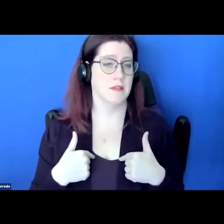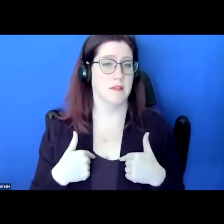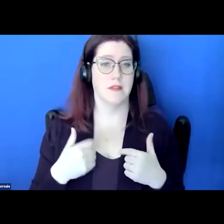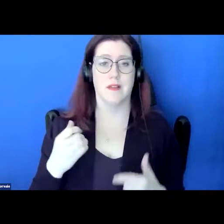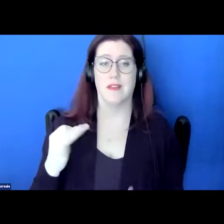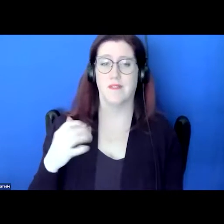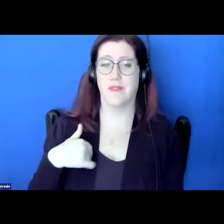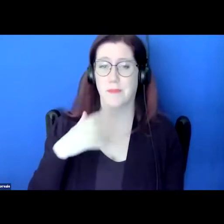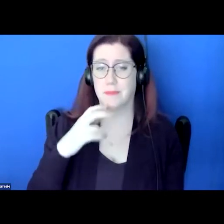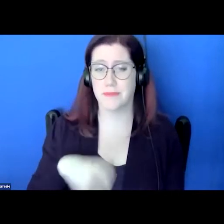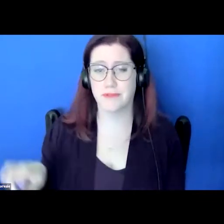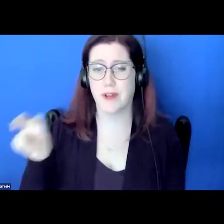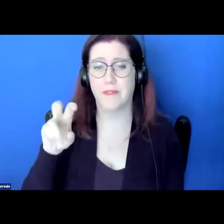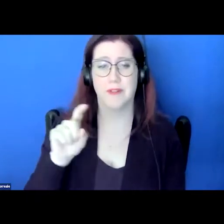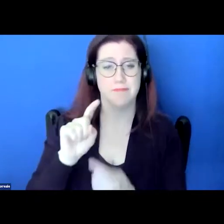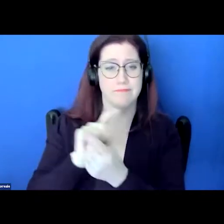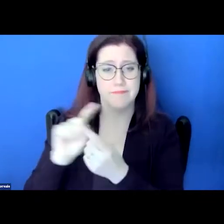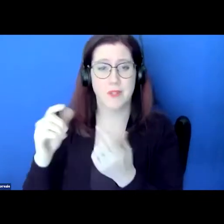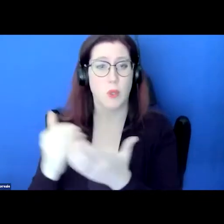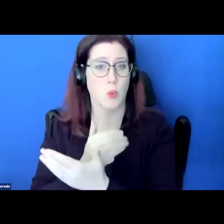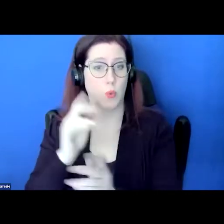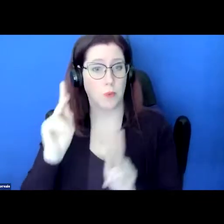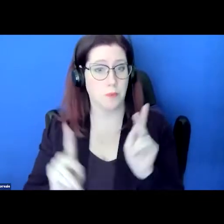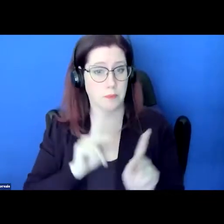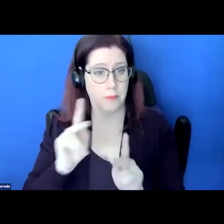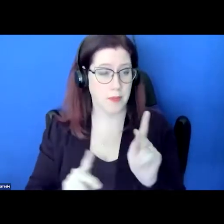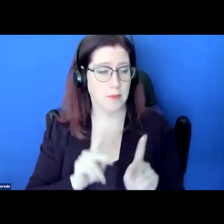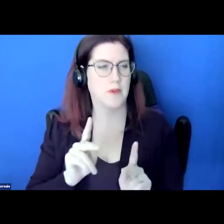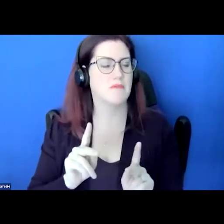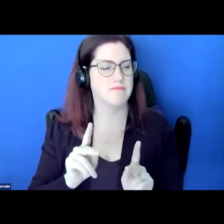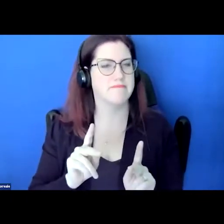or when I'm meeting new people, I am referred to as Rose.